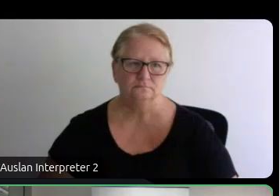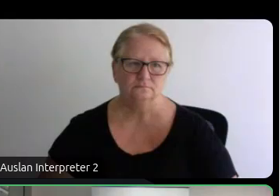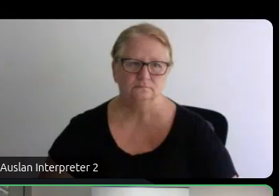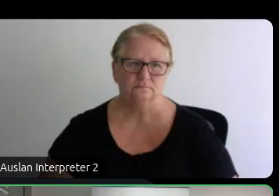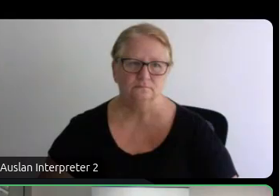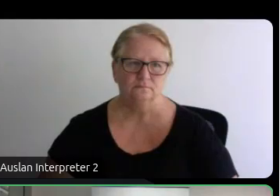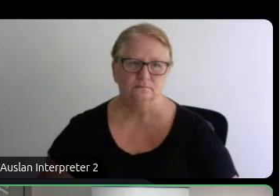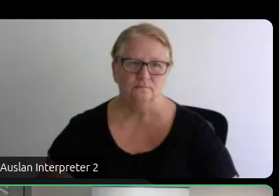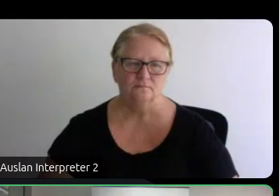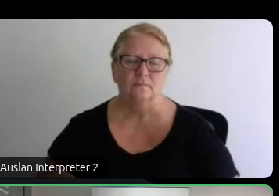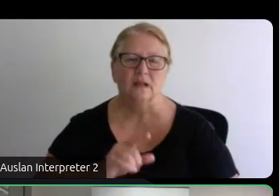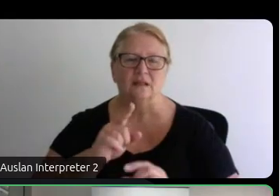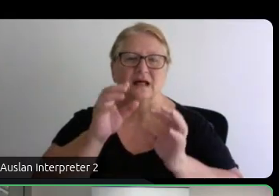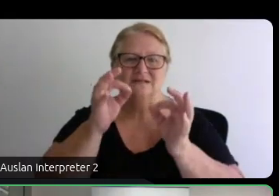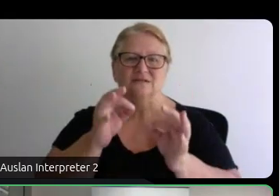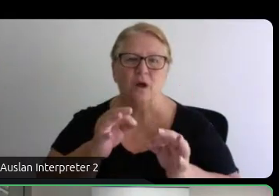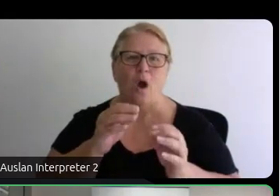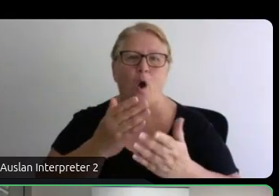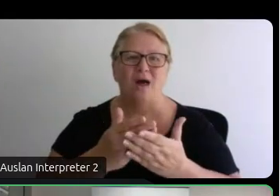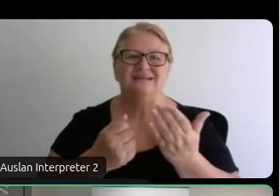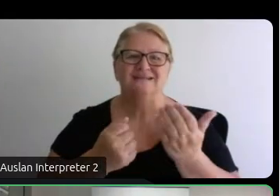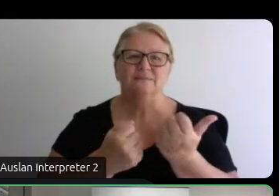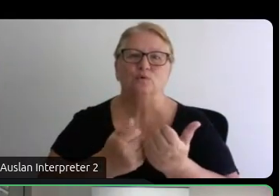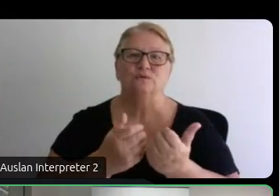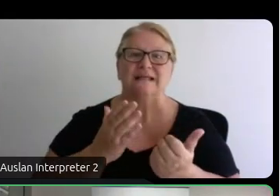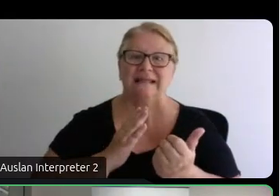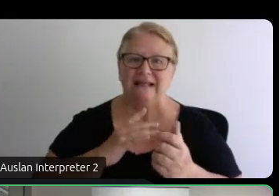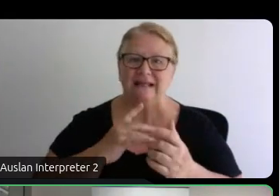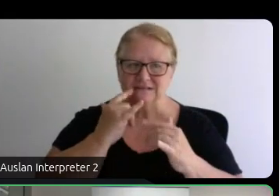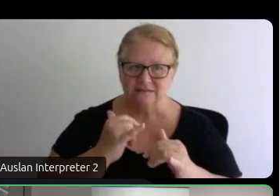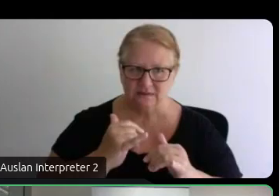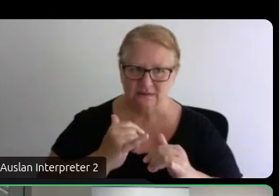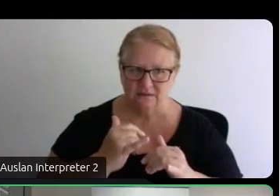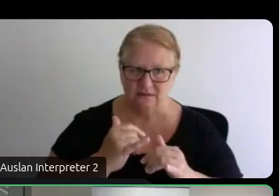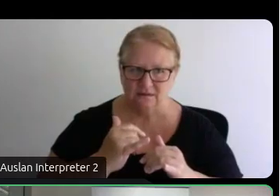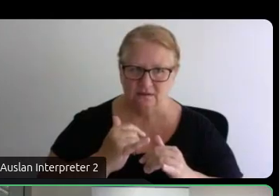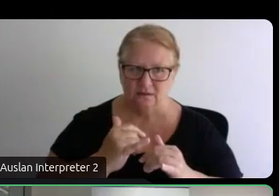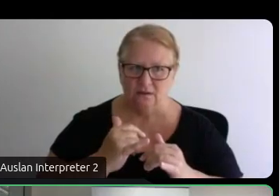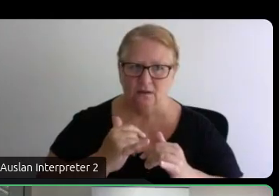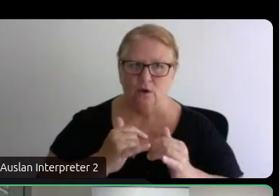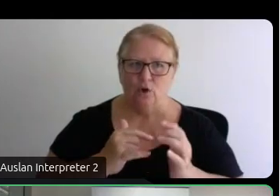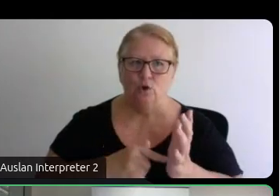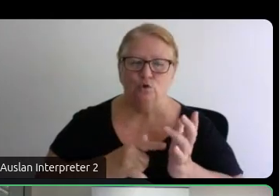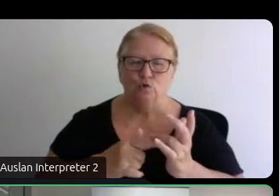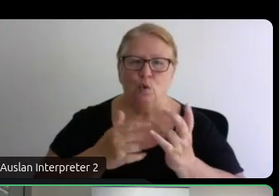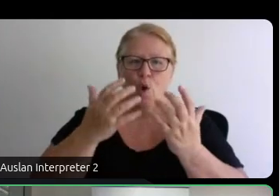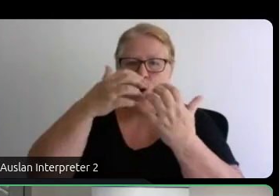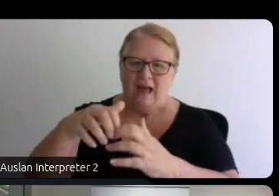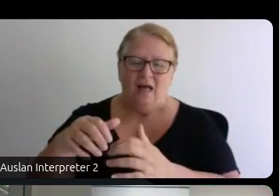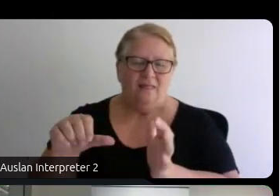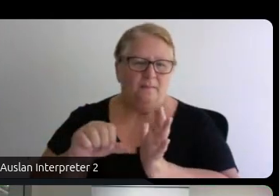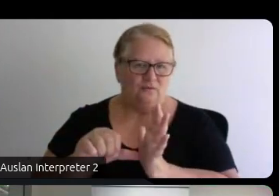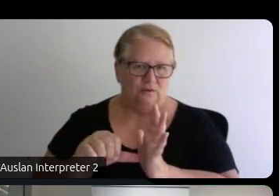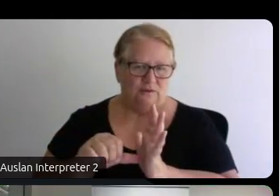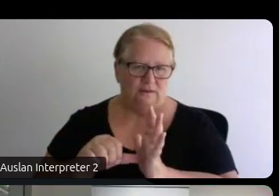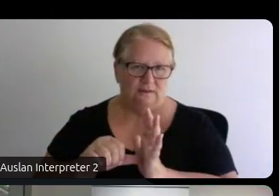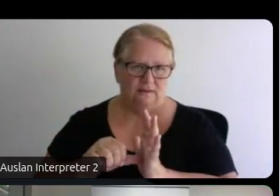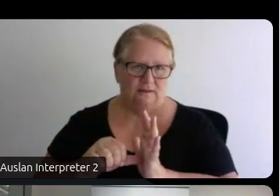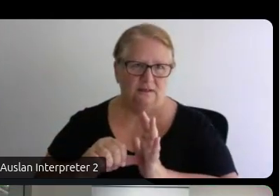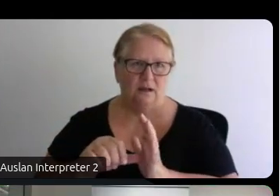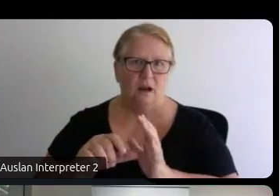supports need assessment. Um which helps inform what the reason budget will be. Uh and also that